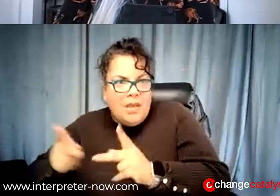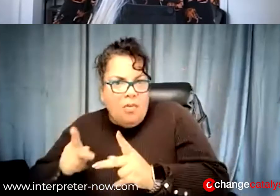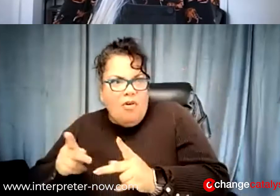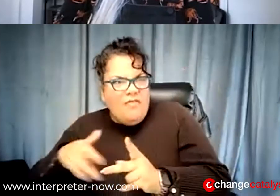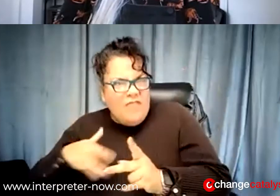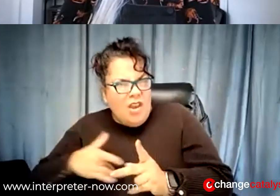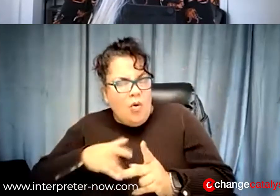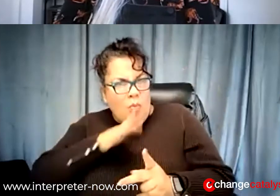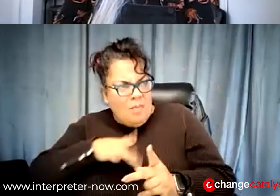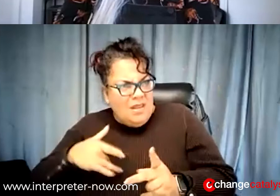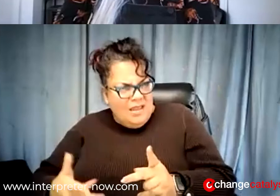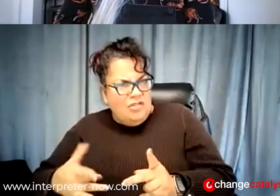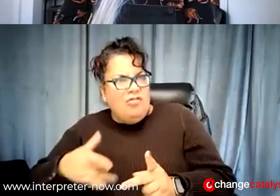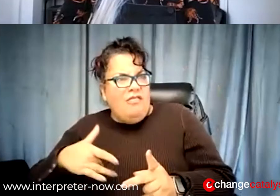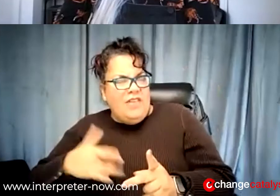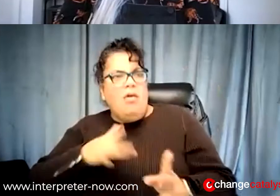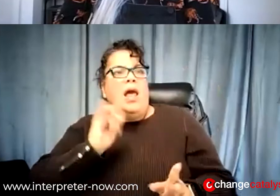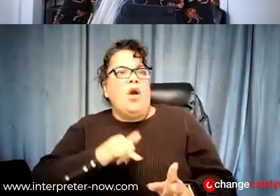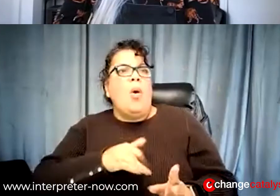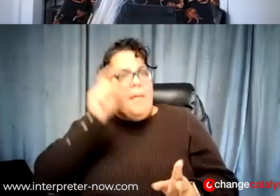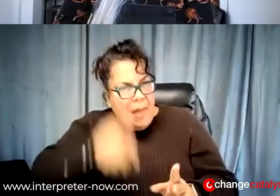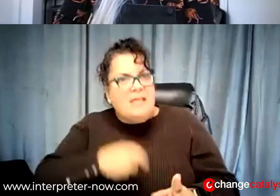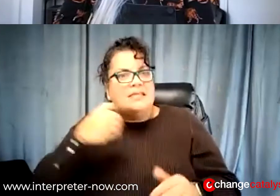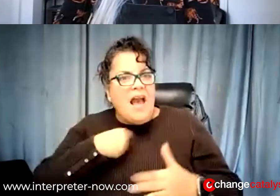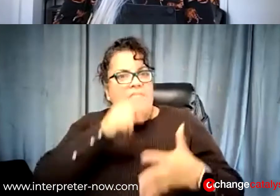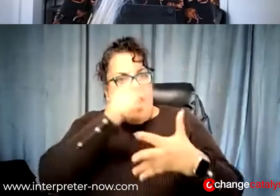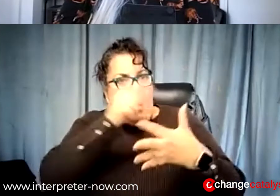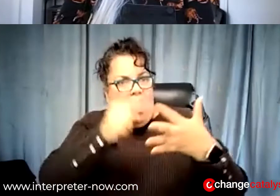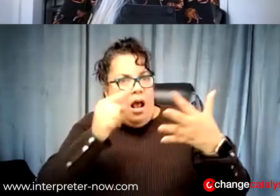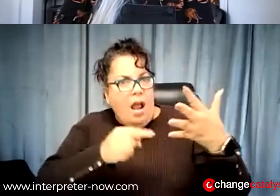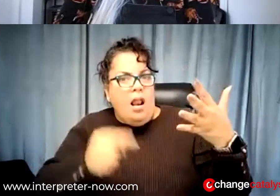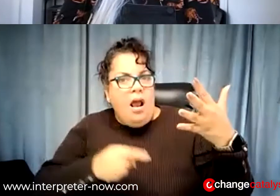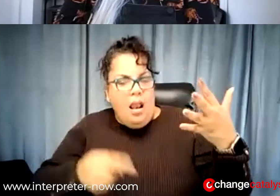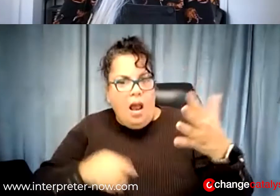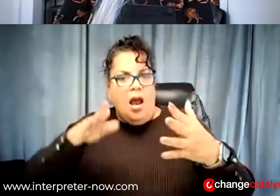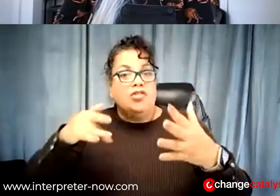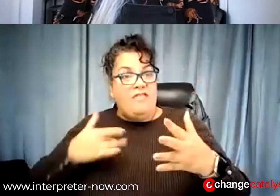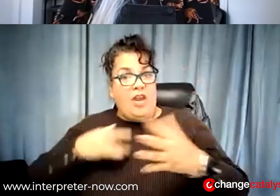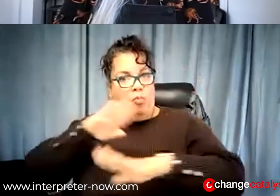And so, I just really want to push back on that idea.